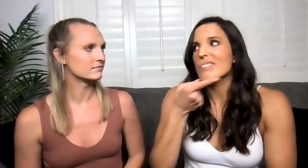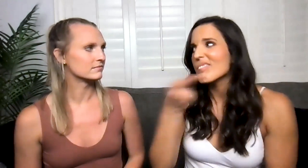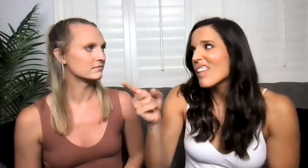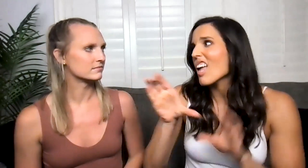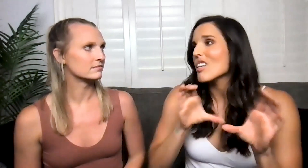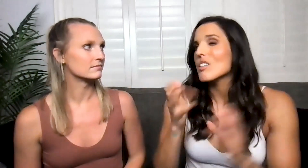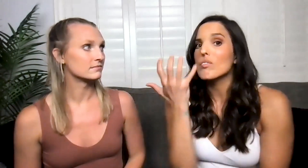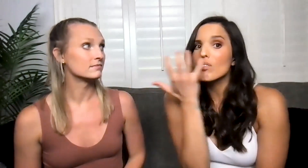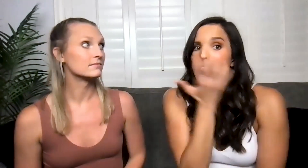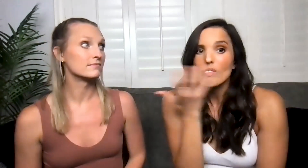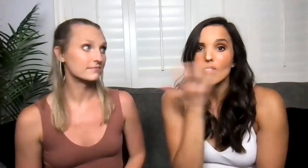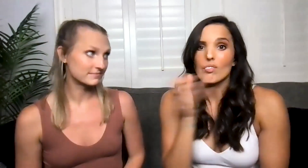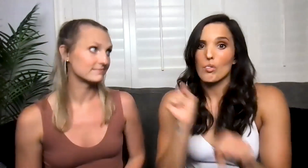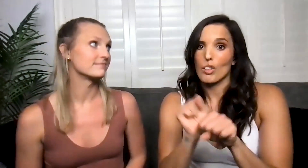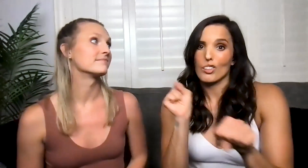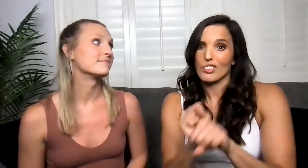they do amazing work.